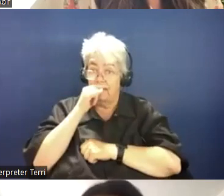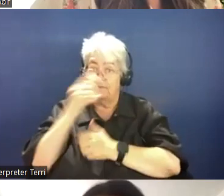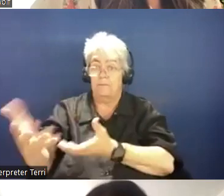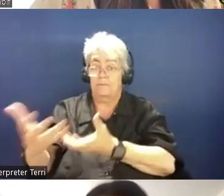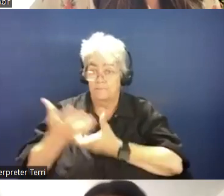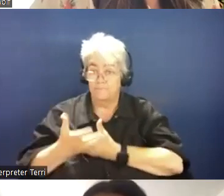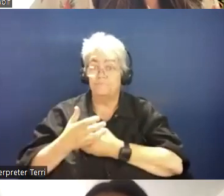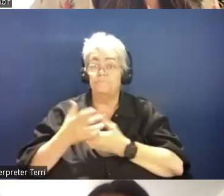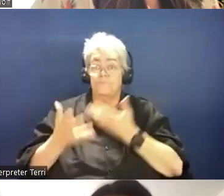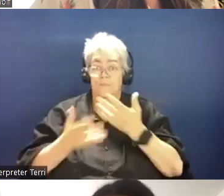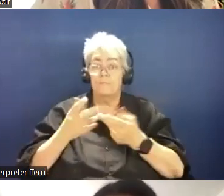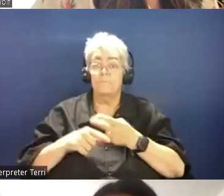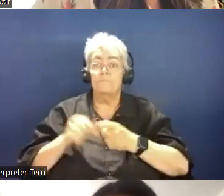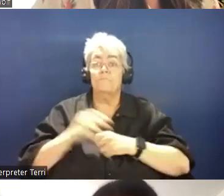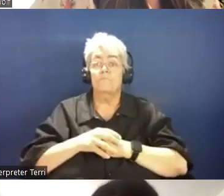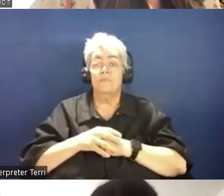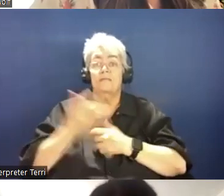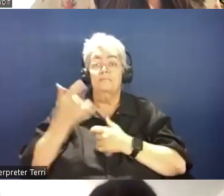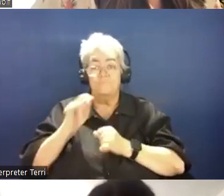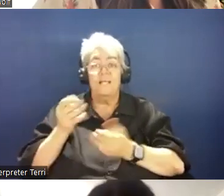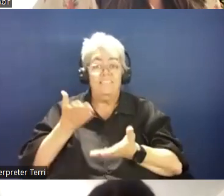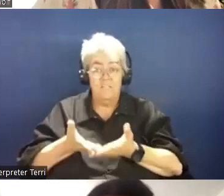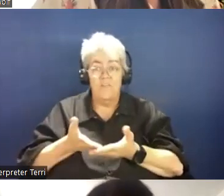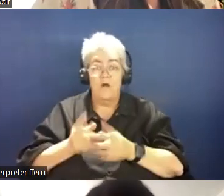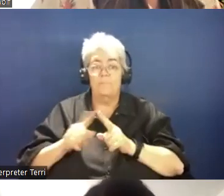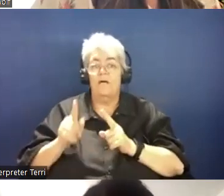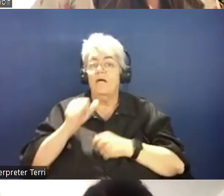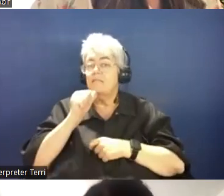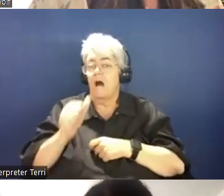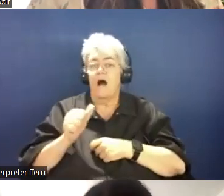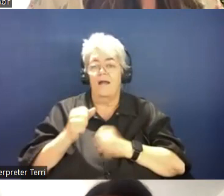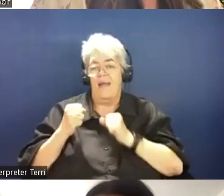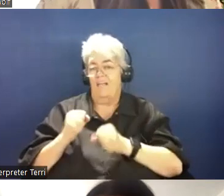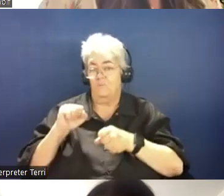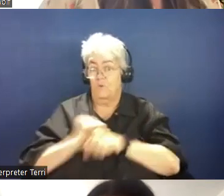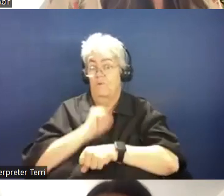That will still exist, but not as robustly as the sponsor would have liked.